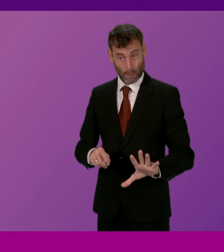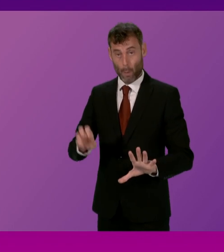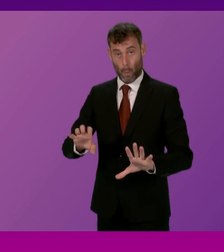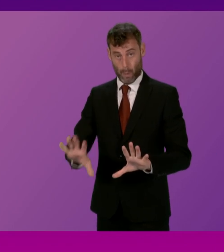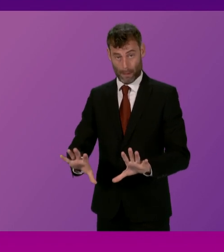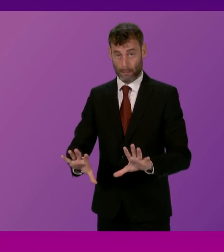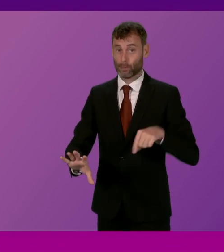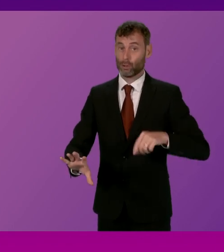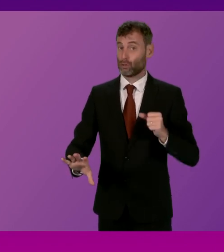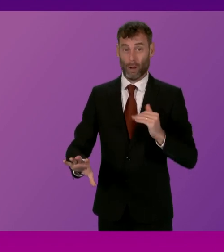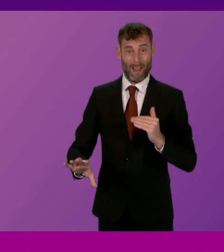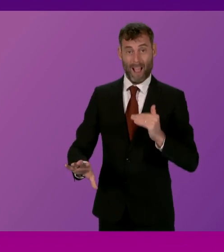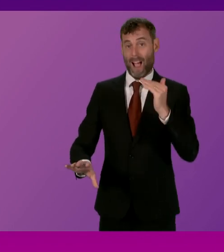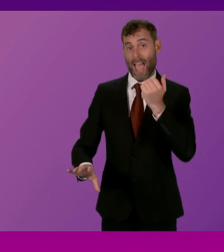We will continue to invest in our police service.